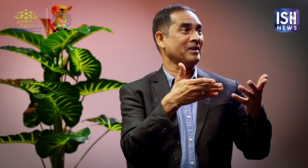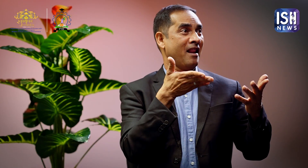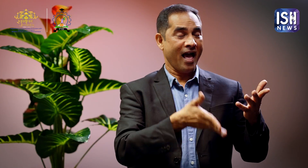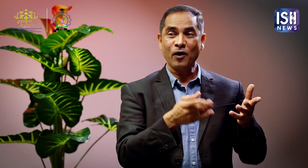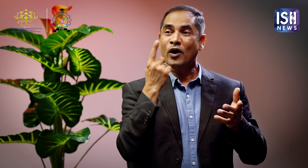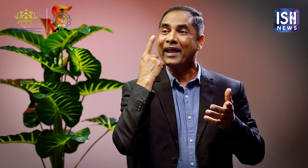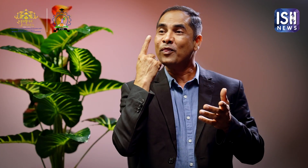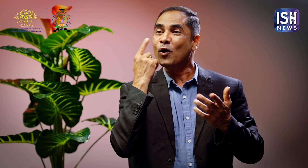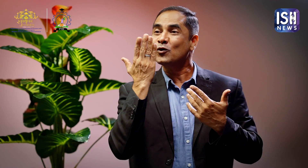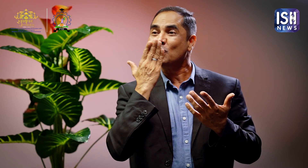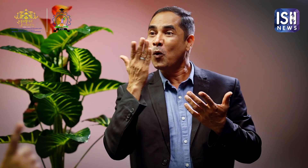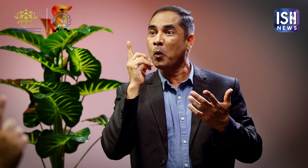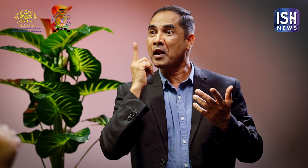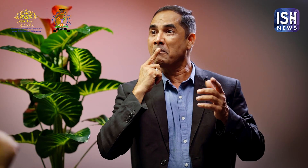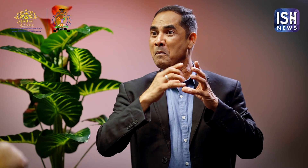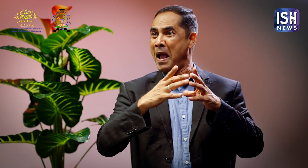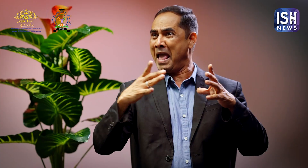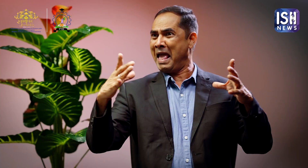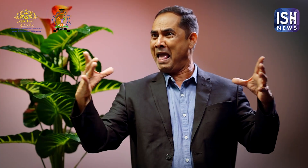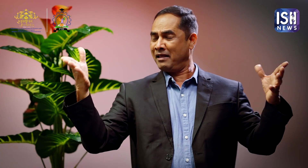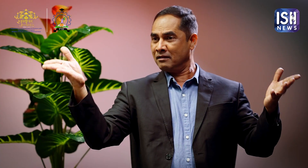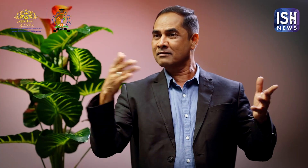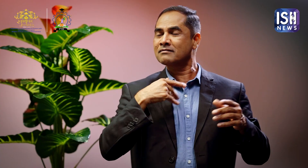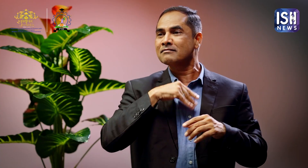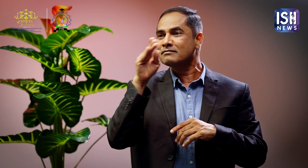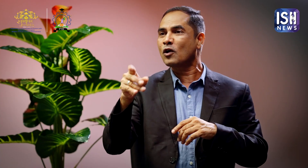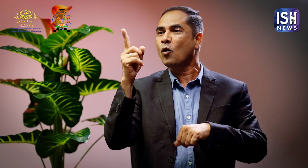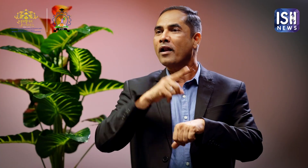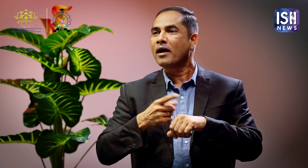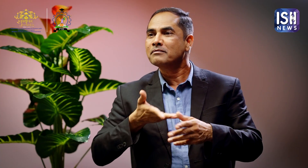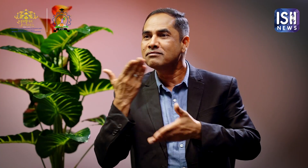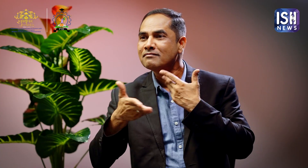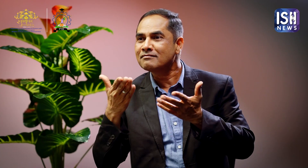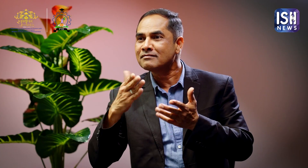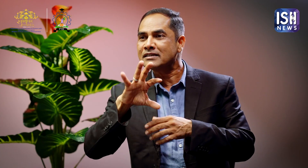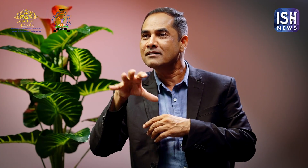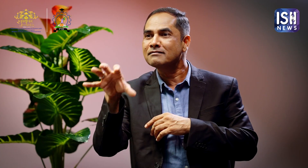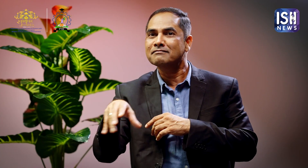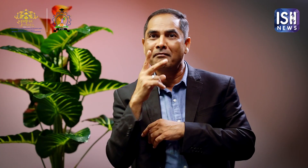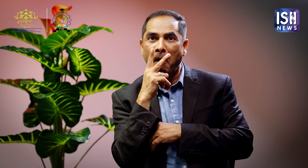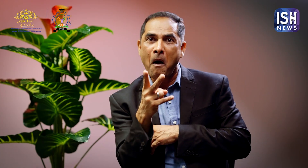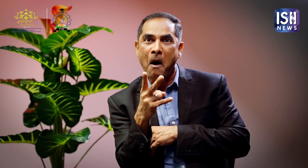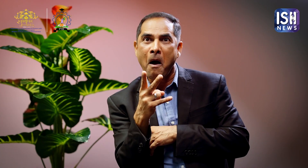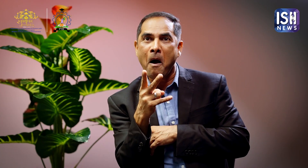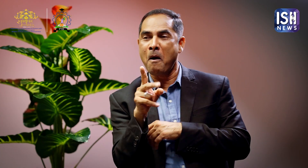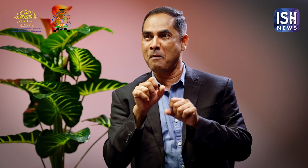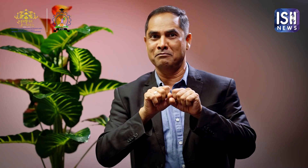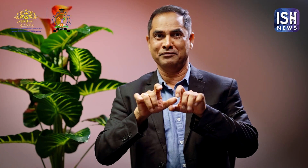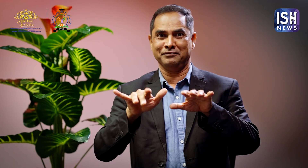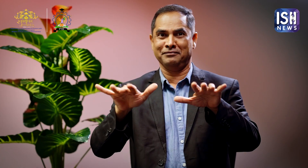Later, I visited the IDBA school in Indore, where I taught the Anthem to the students and showed them the video.